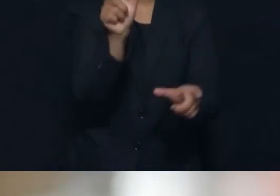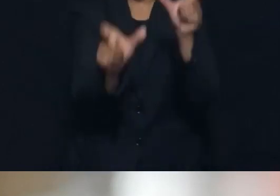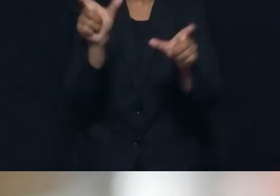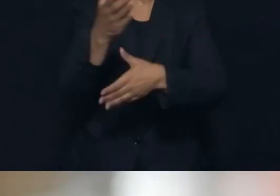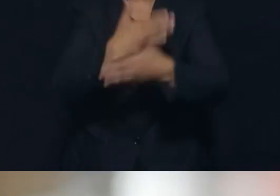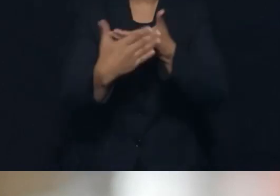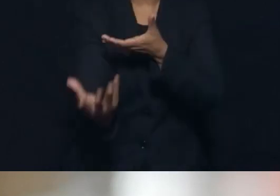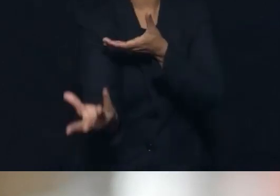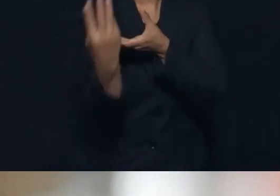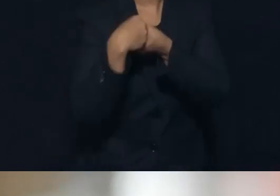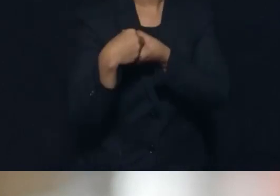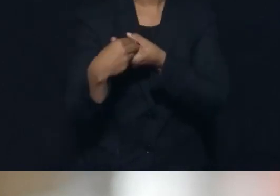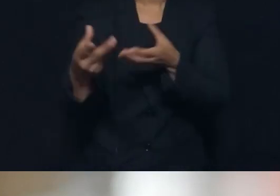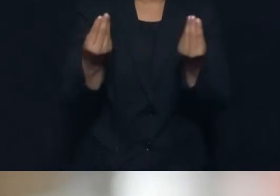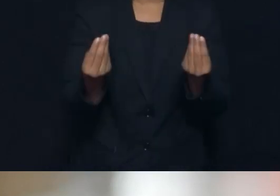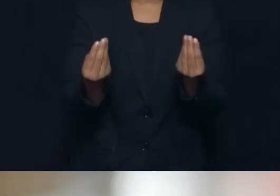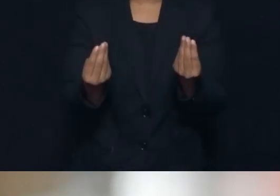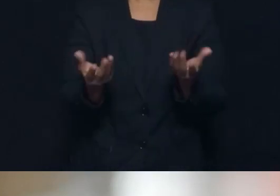So, we need something more effective.